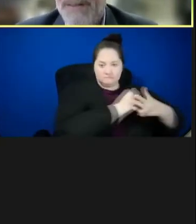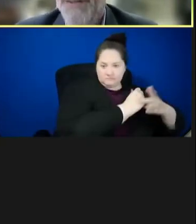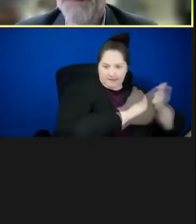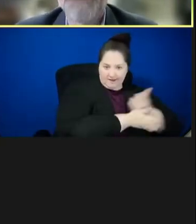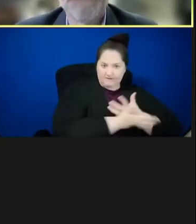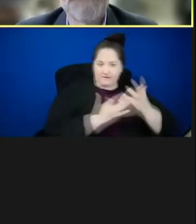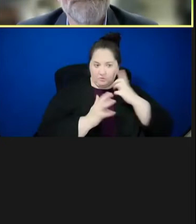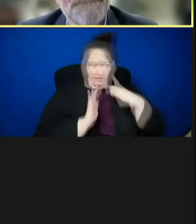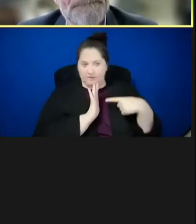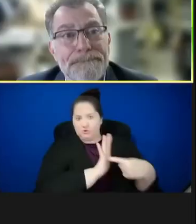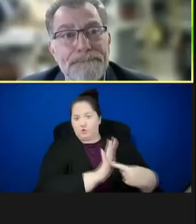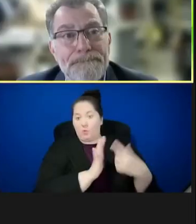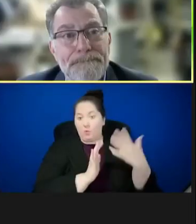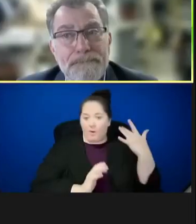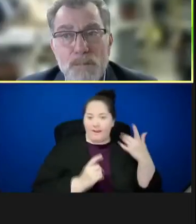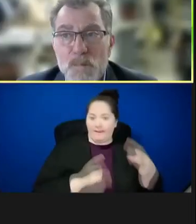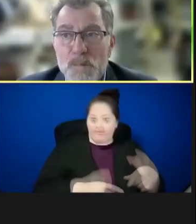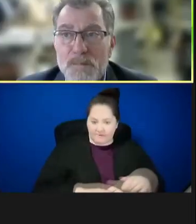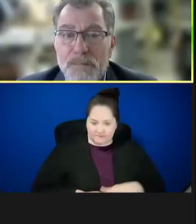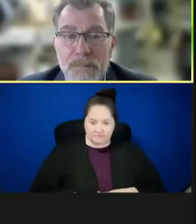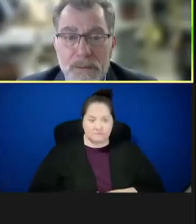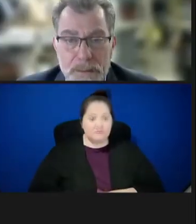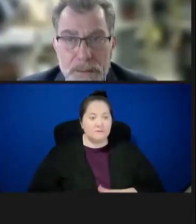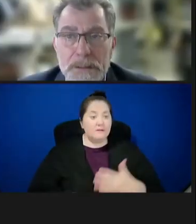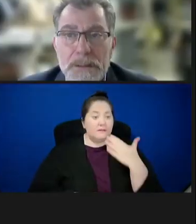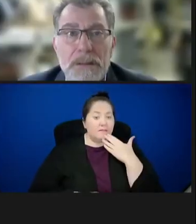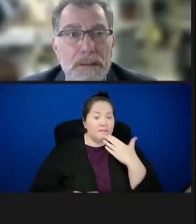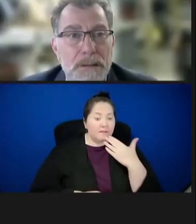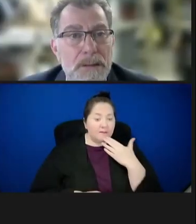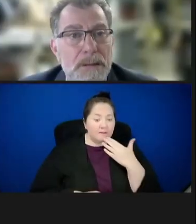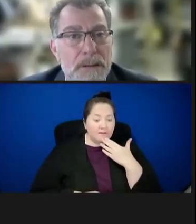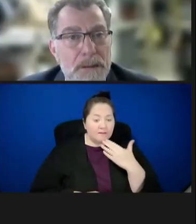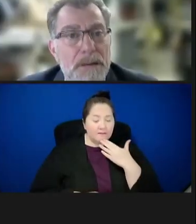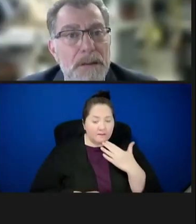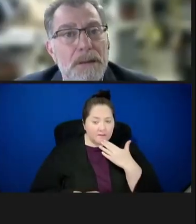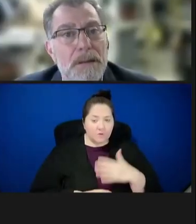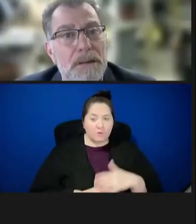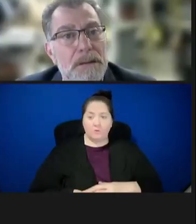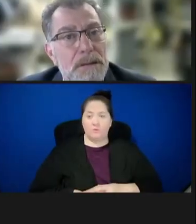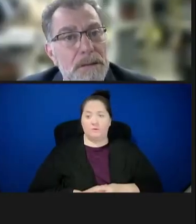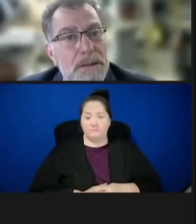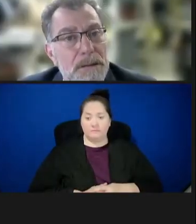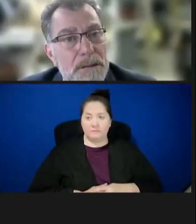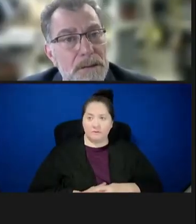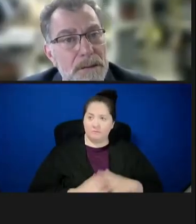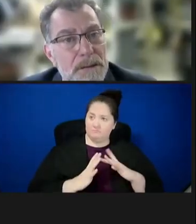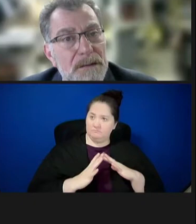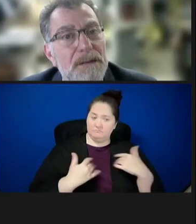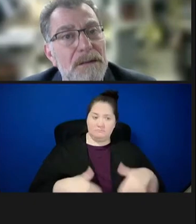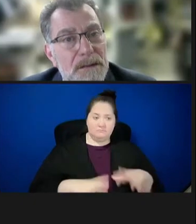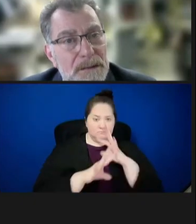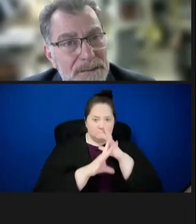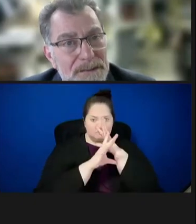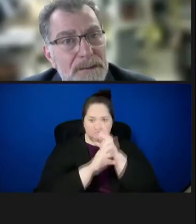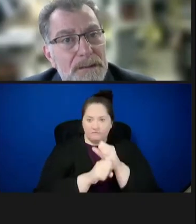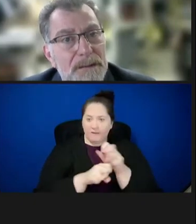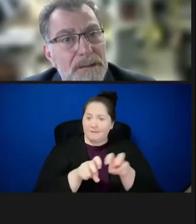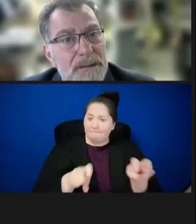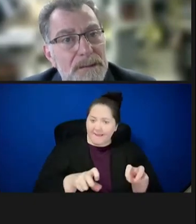Robert Hopkins: Thank you very much, Mr. Zambas. It's a very fascinating panel. Clearly,